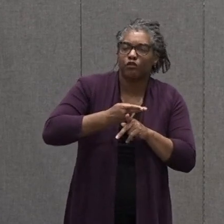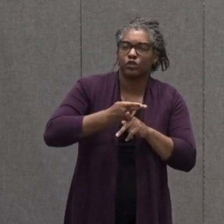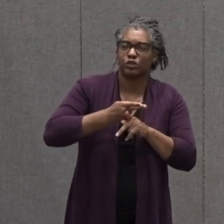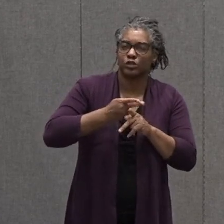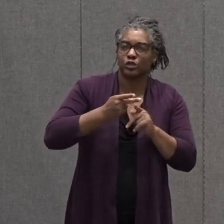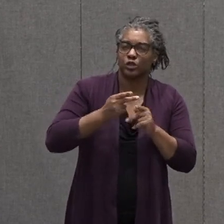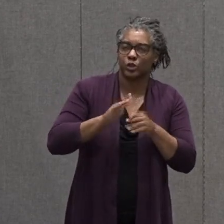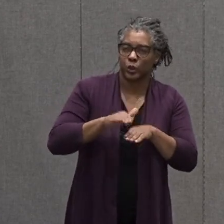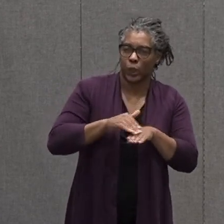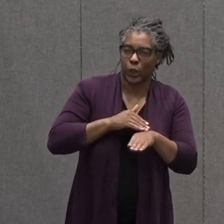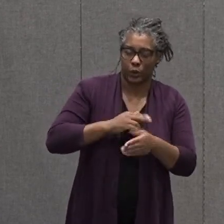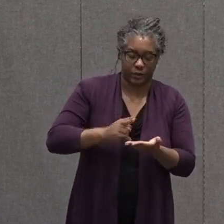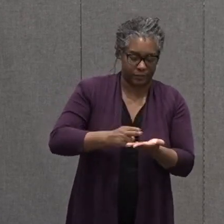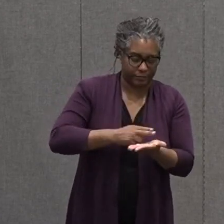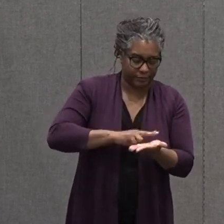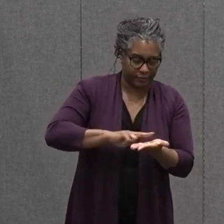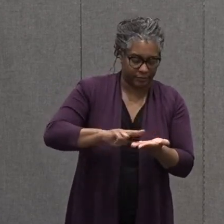Well, this looks so yummy already.